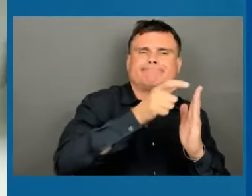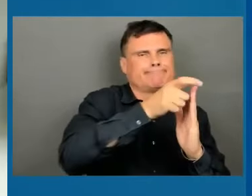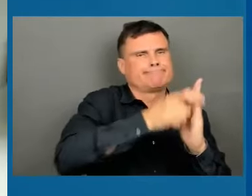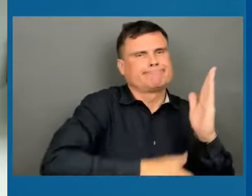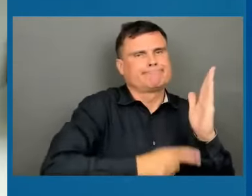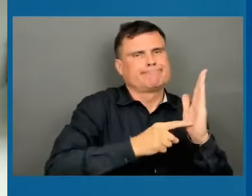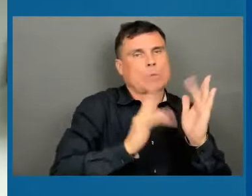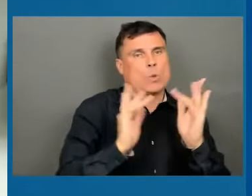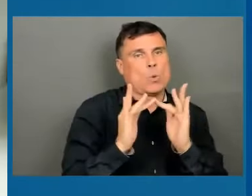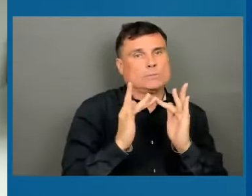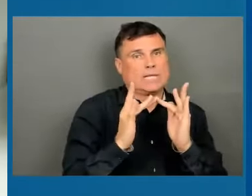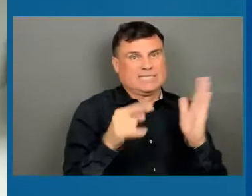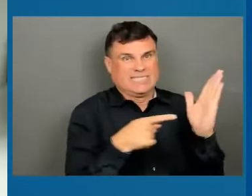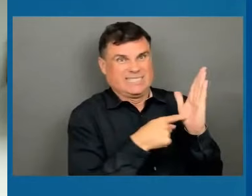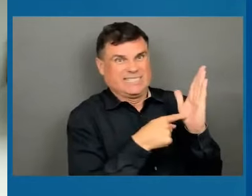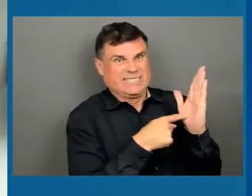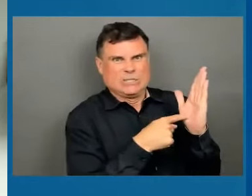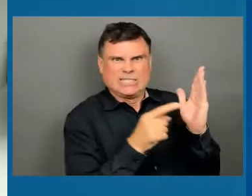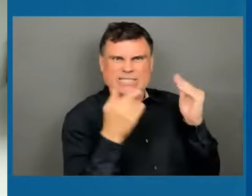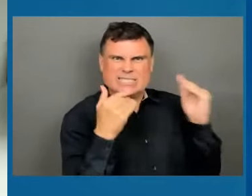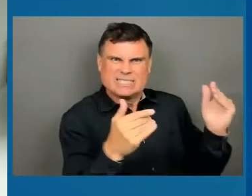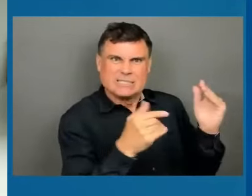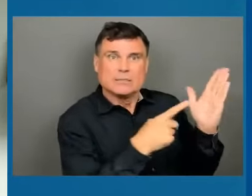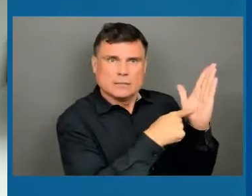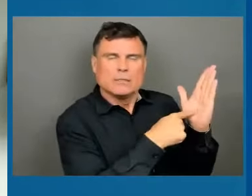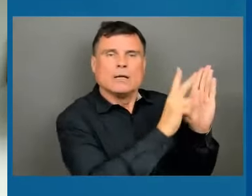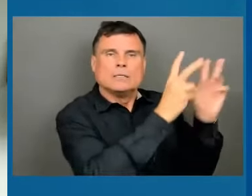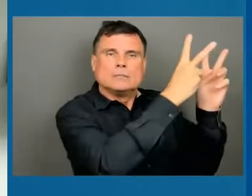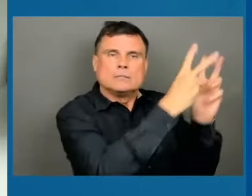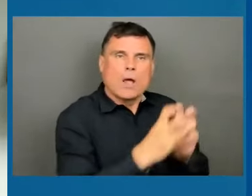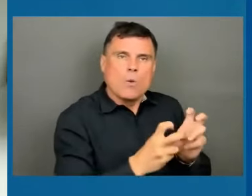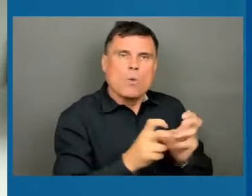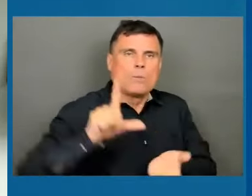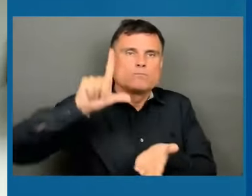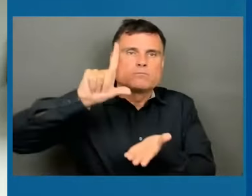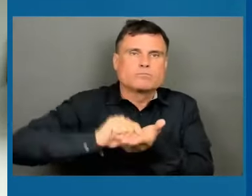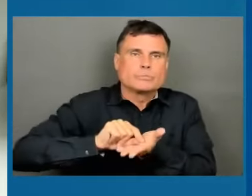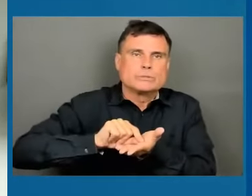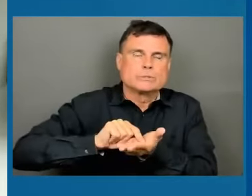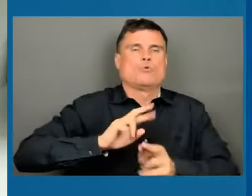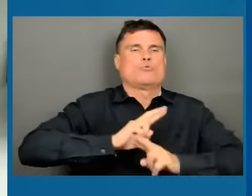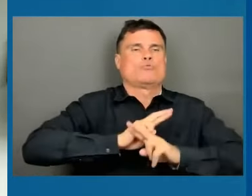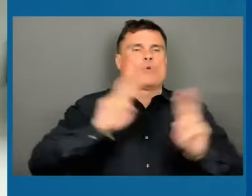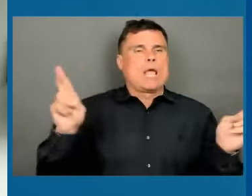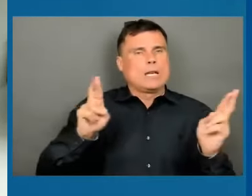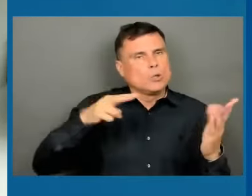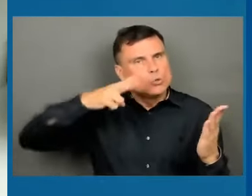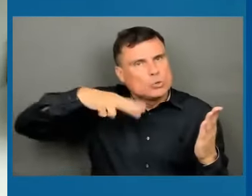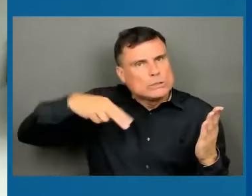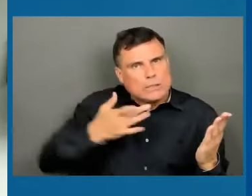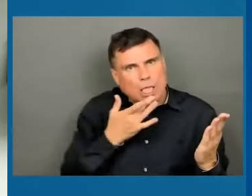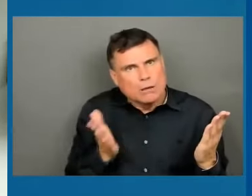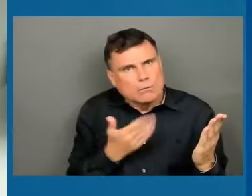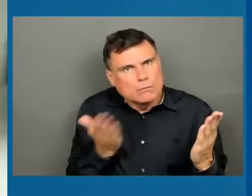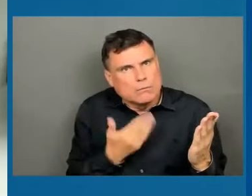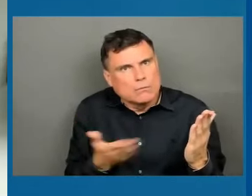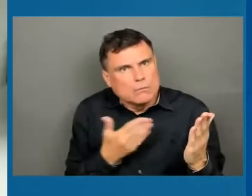of the preparedness guides and the recommended actions that we encourage communities to take